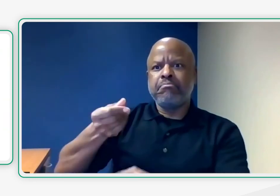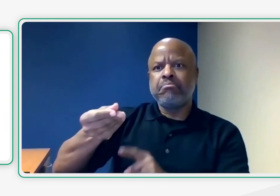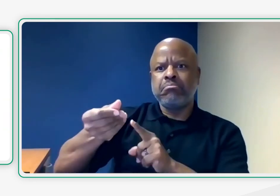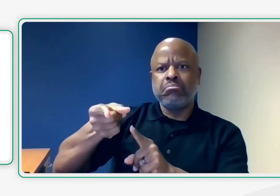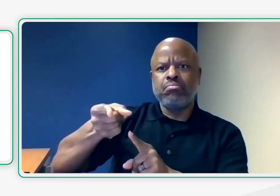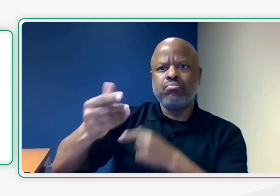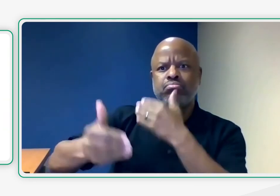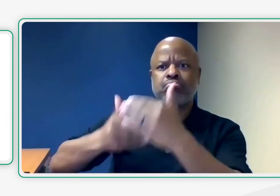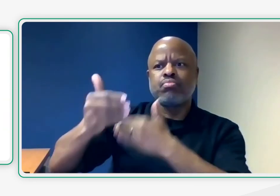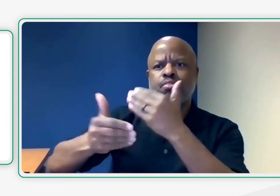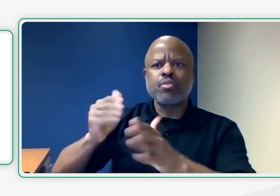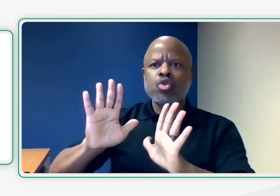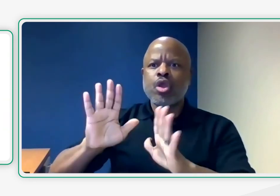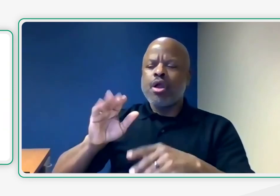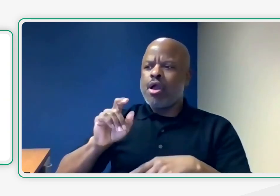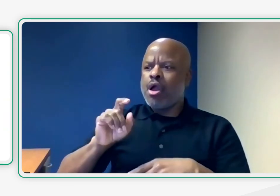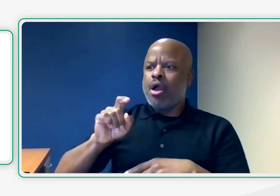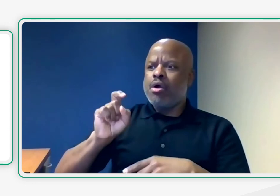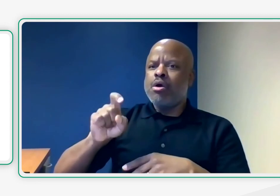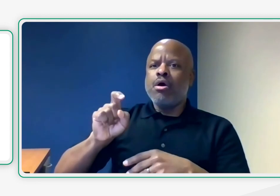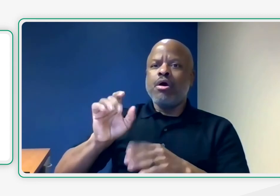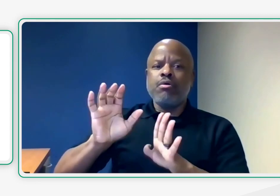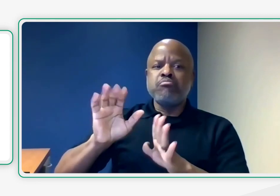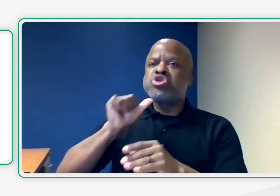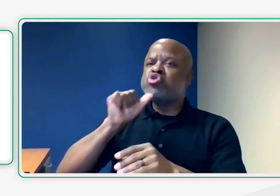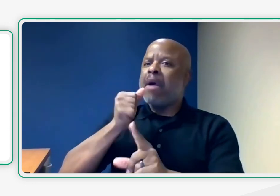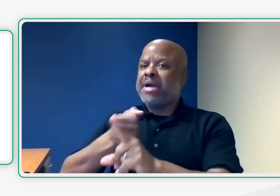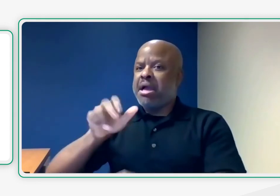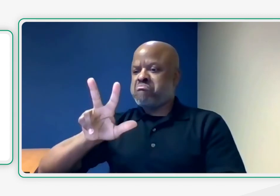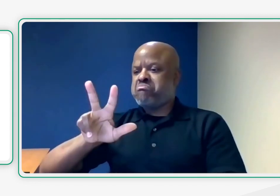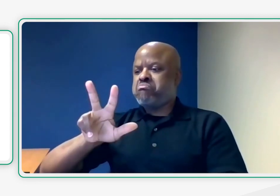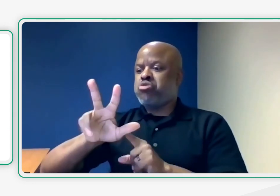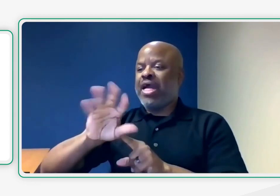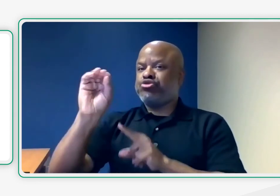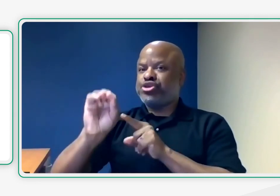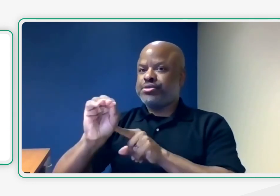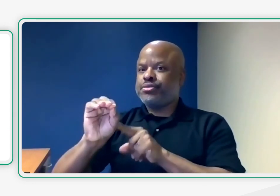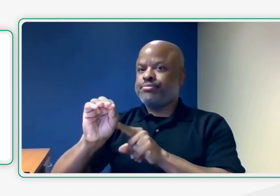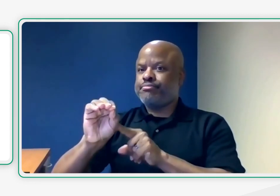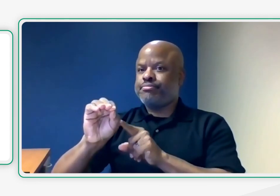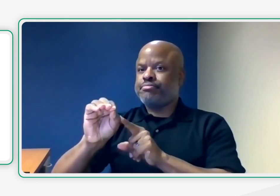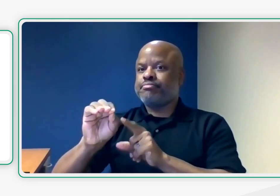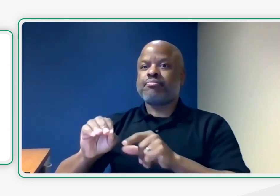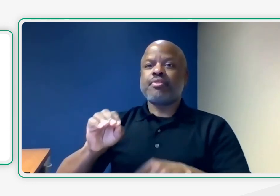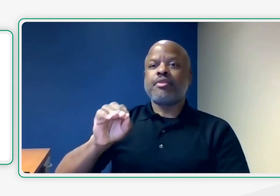auto loan. You're doing this on a monthly basis.